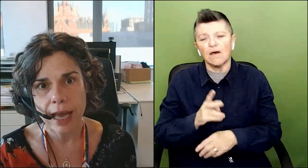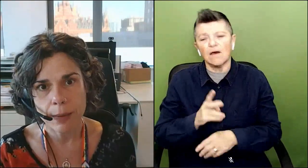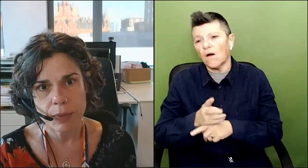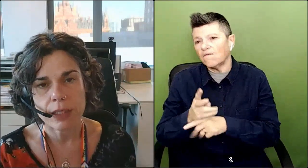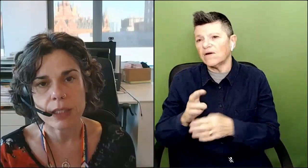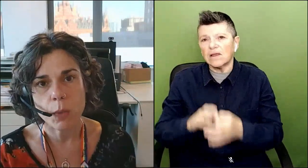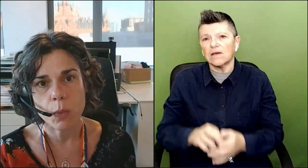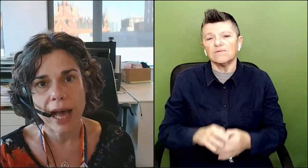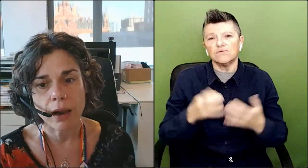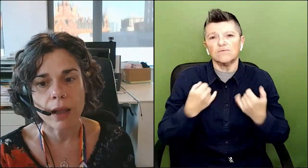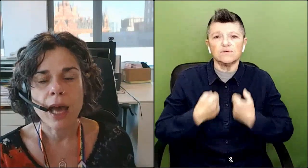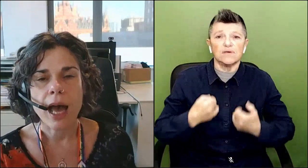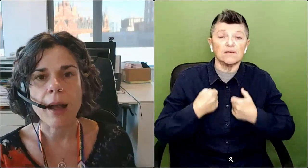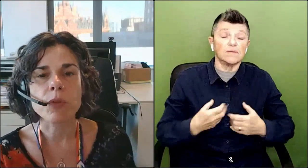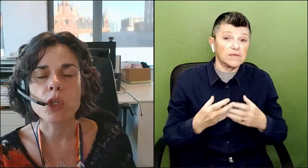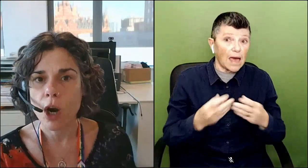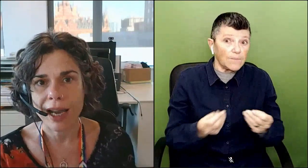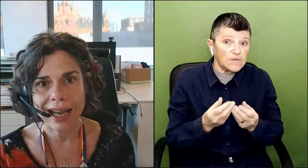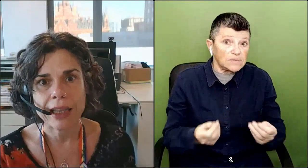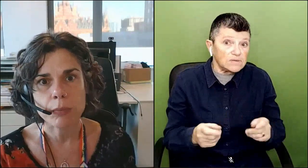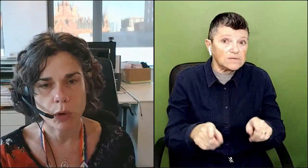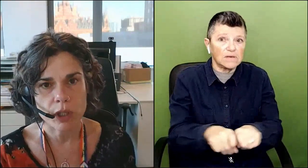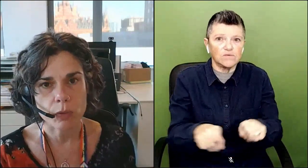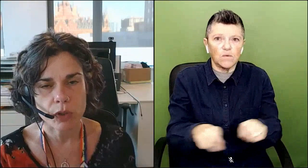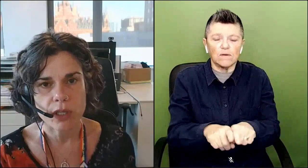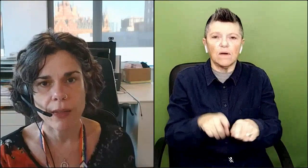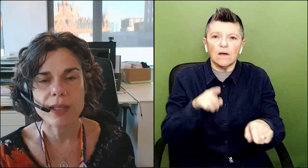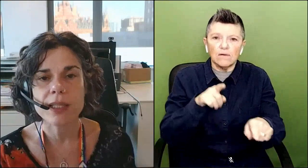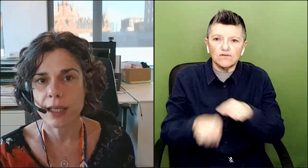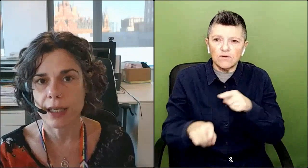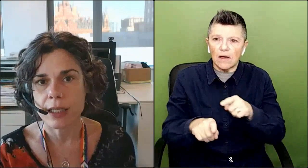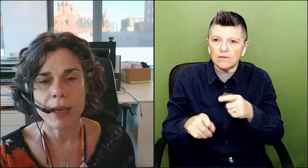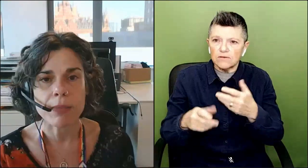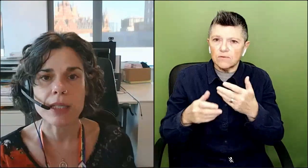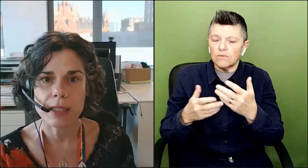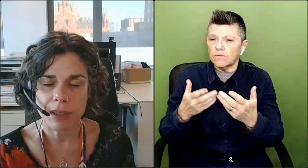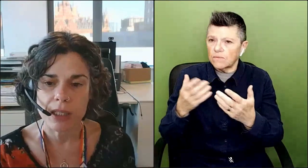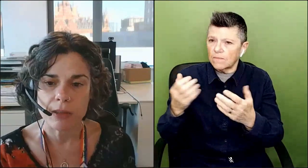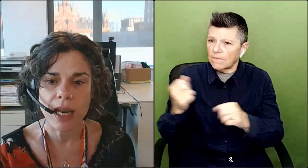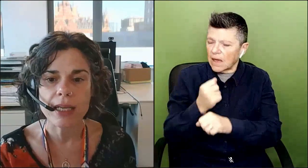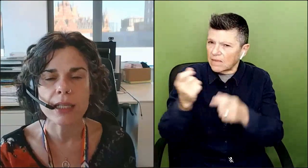absence as well, to try and get the employer to understand that sickness may be disability-related